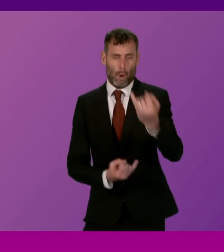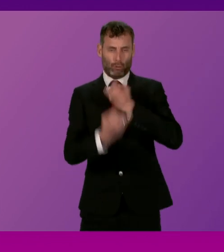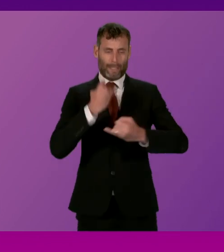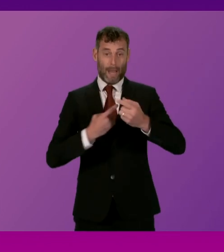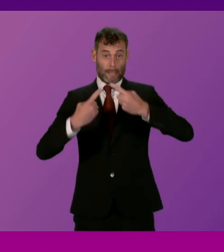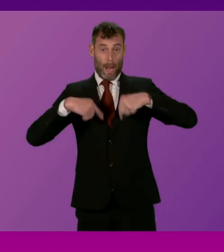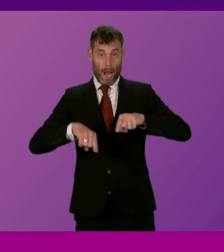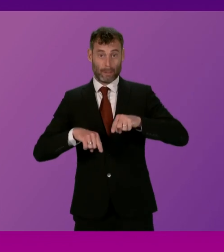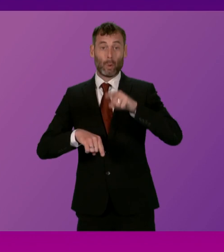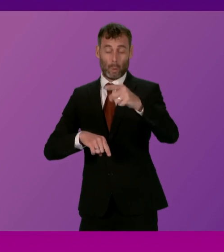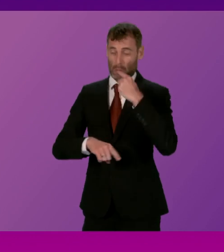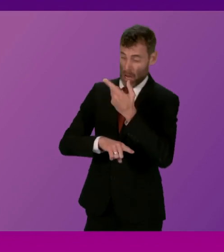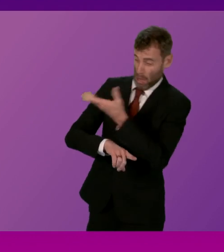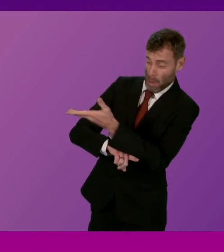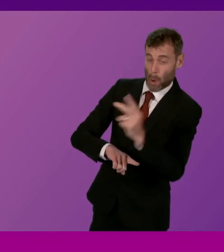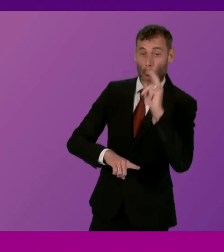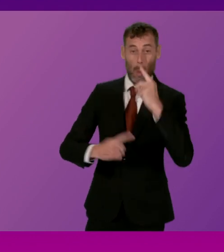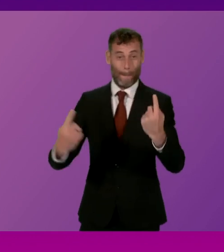not seem to believe it.